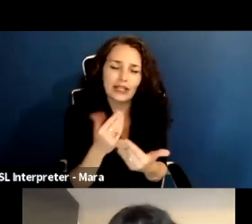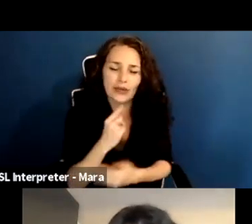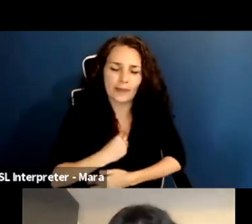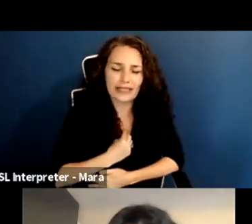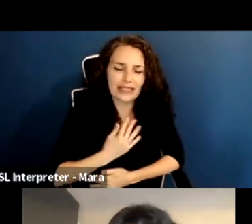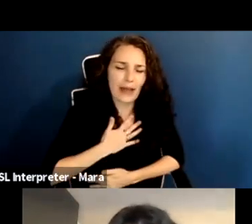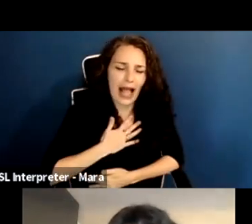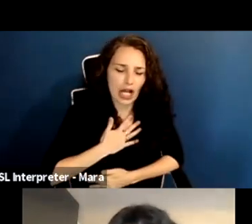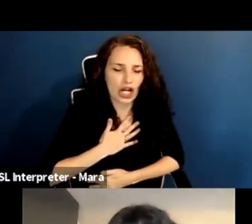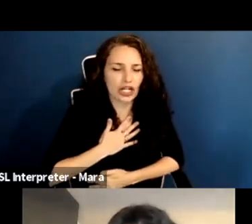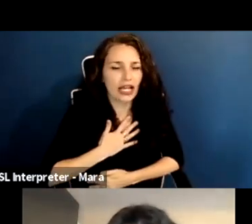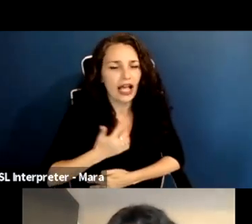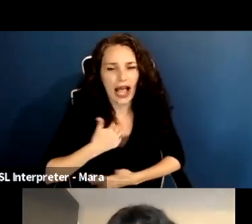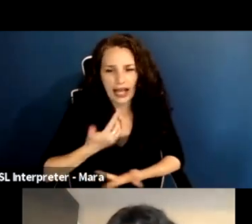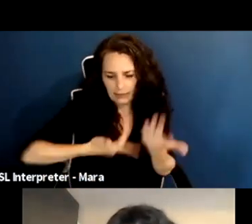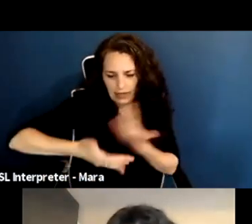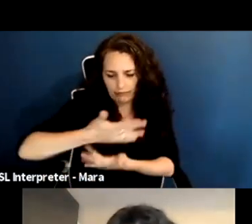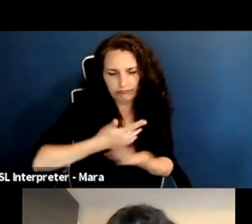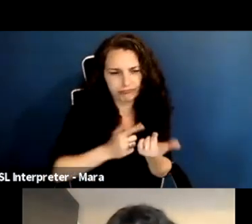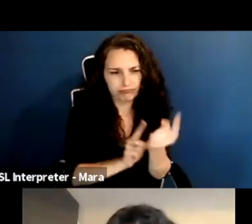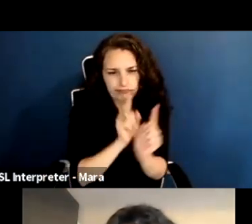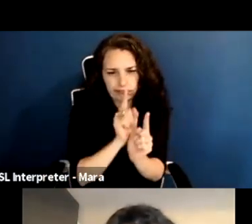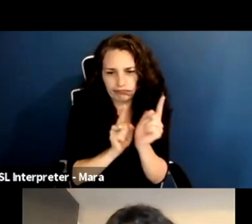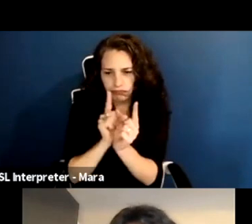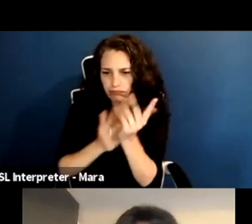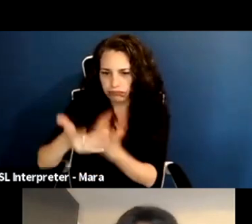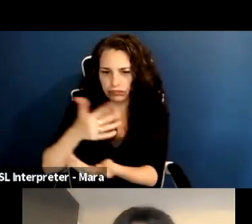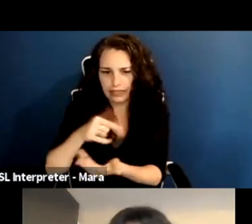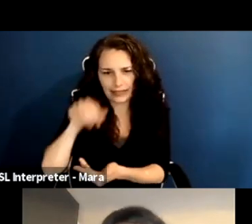these amazing women and to be able to watch their stories